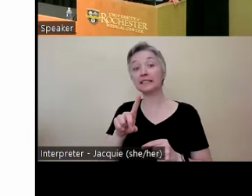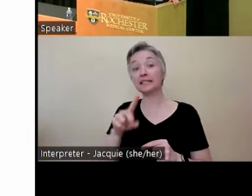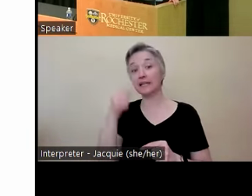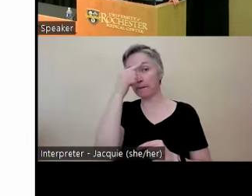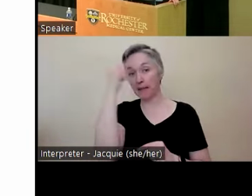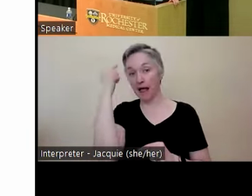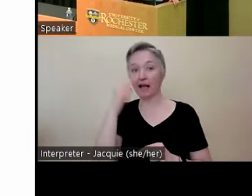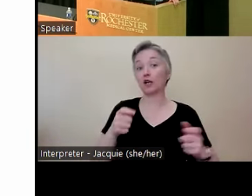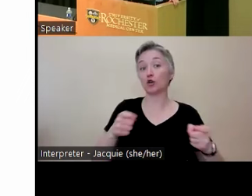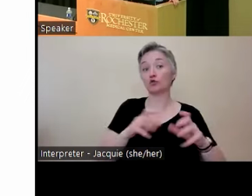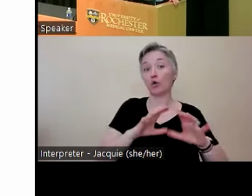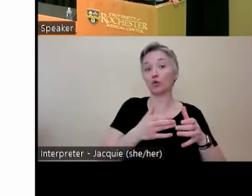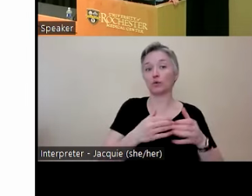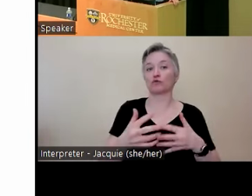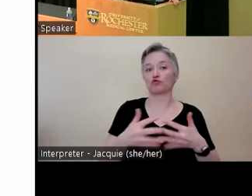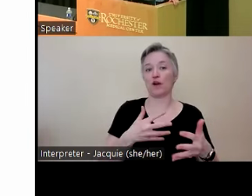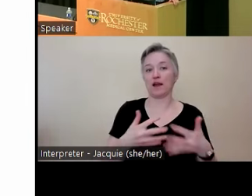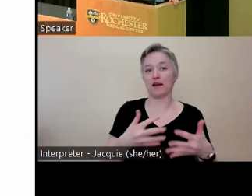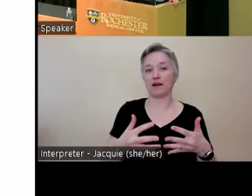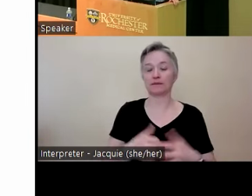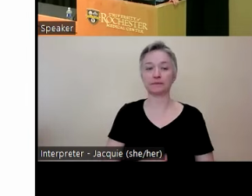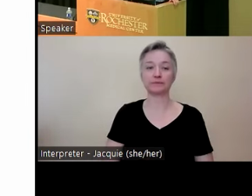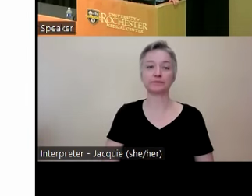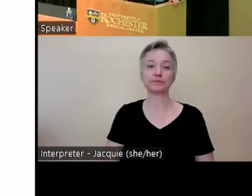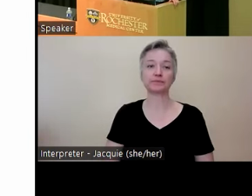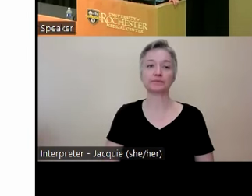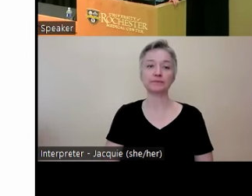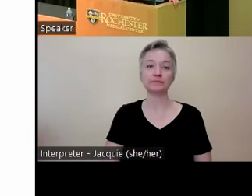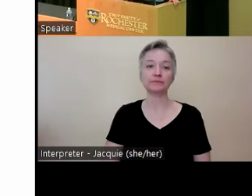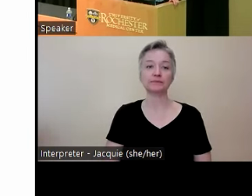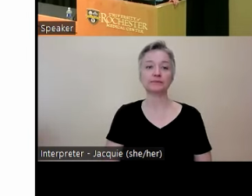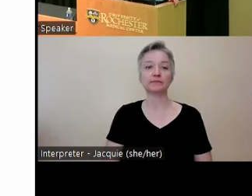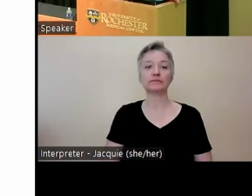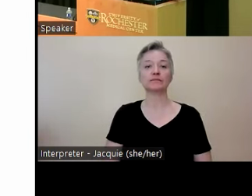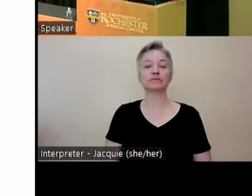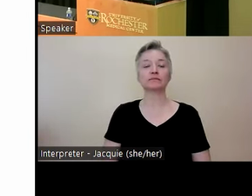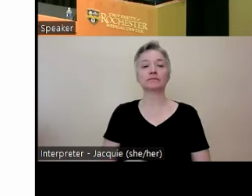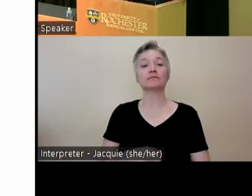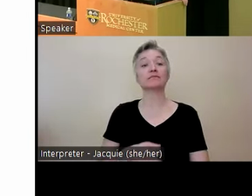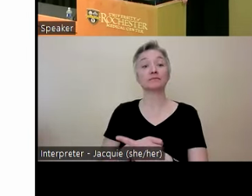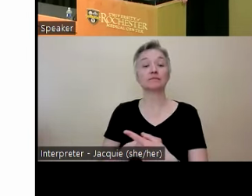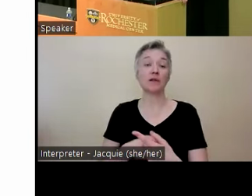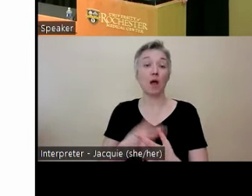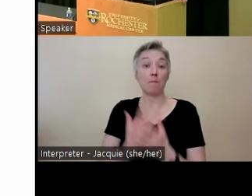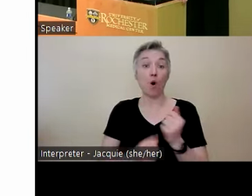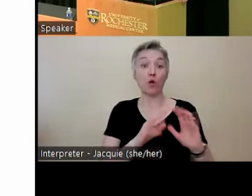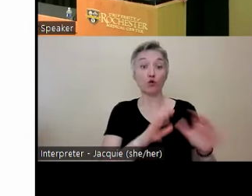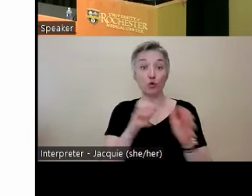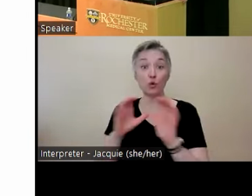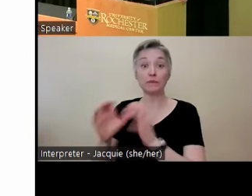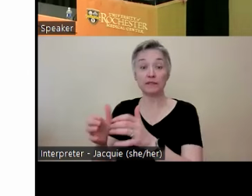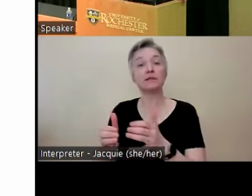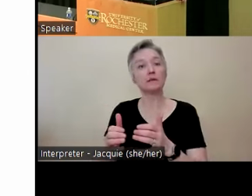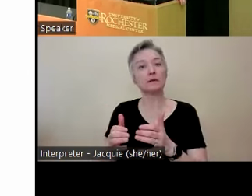Gray so as you can see here people across both groups tended to do better with noise in that